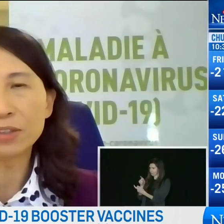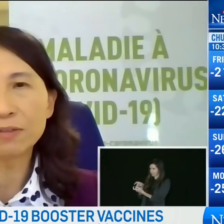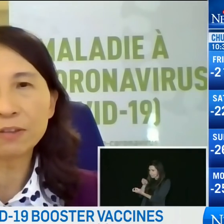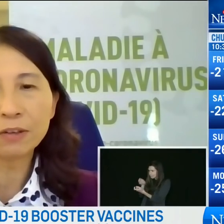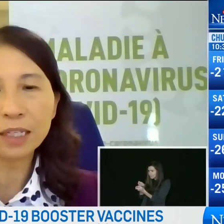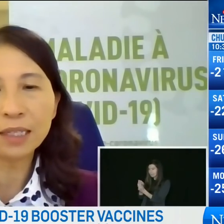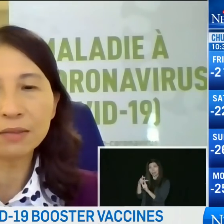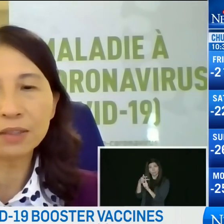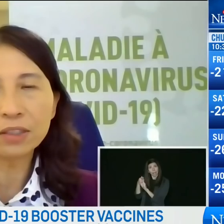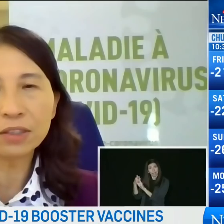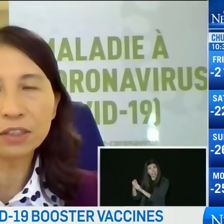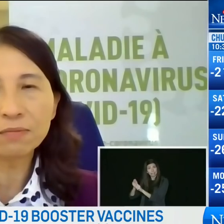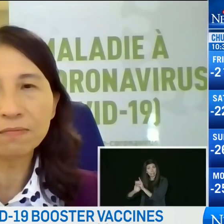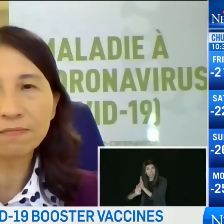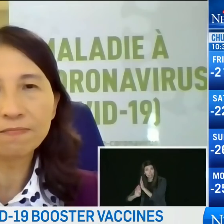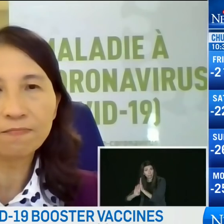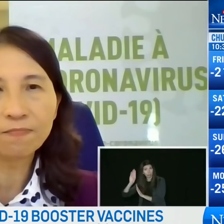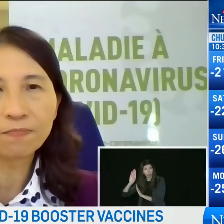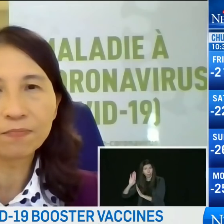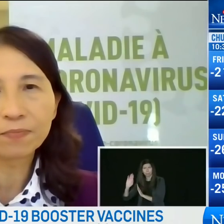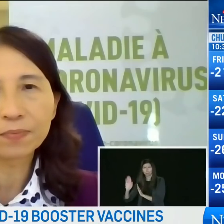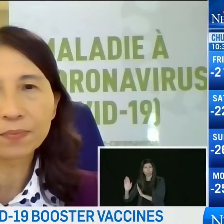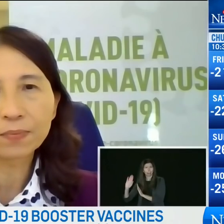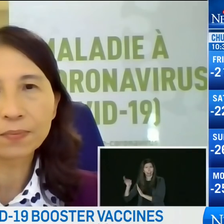VACCINES ARE GOING TO TAKE